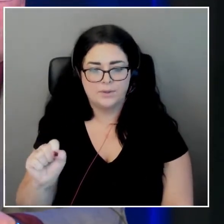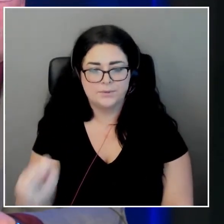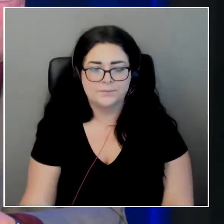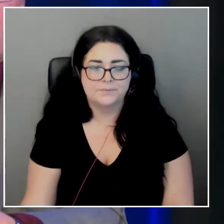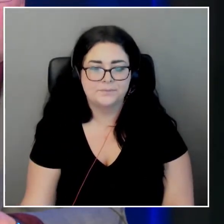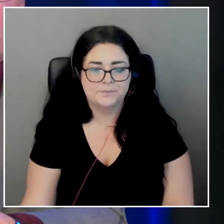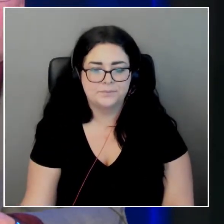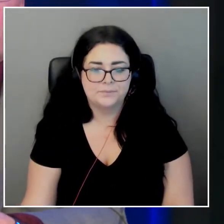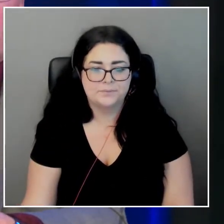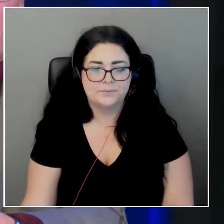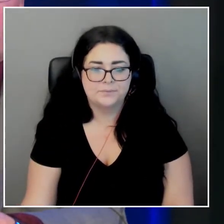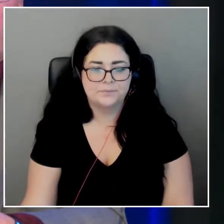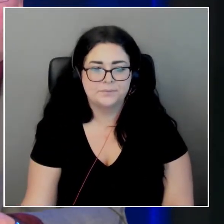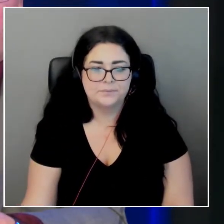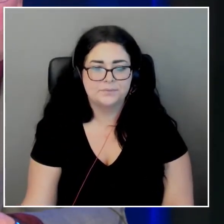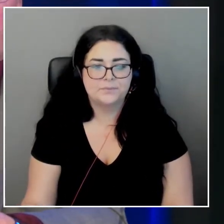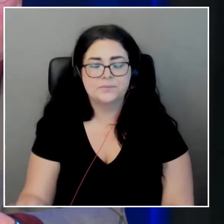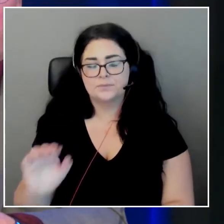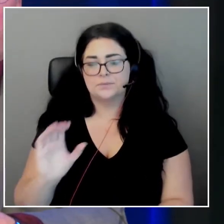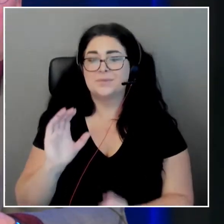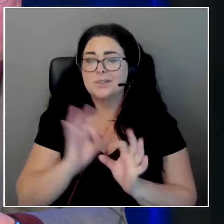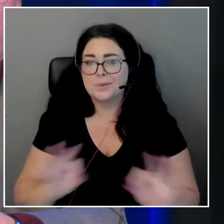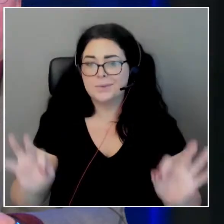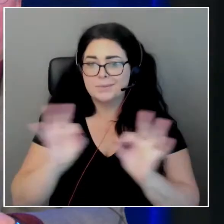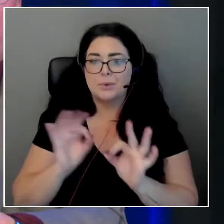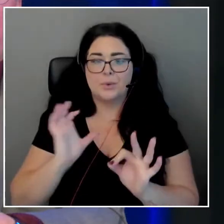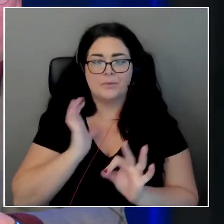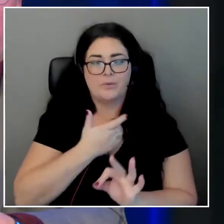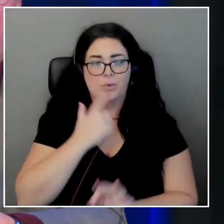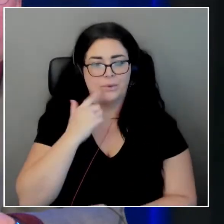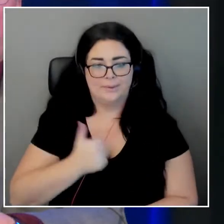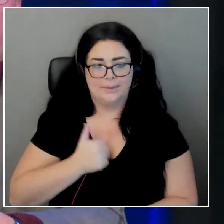our goal is to ensure we provide a safe, reliable ferry service that